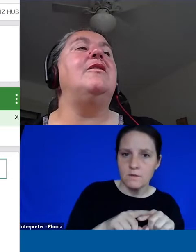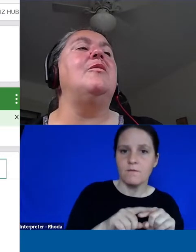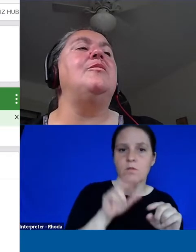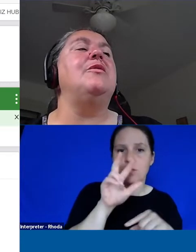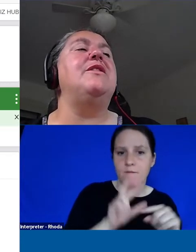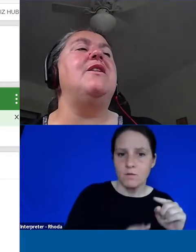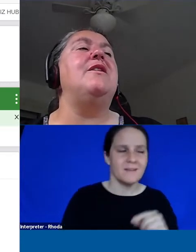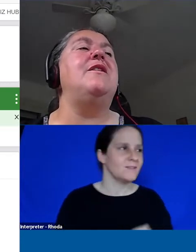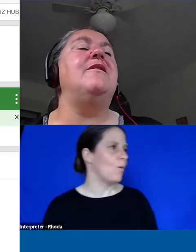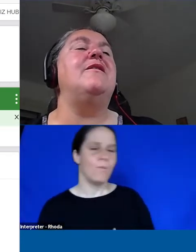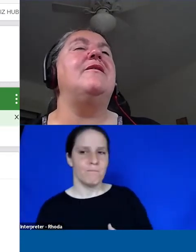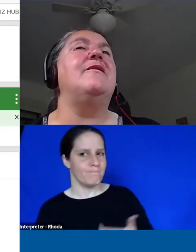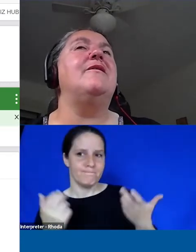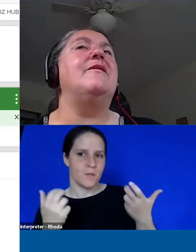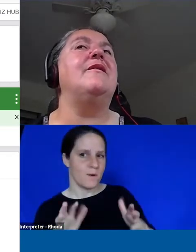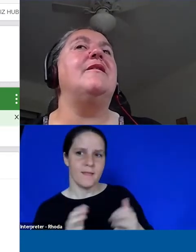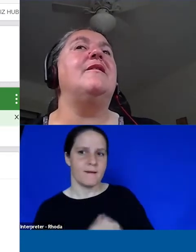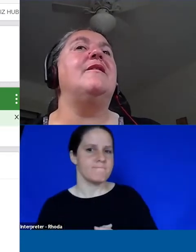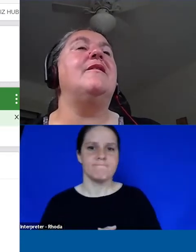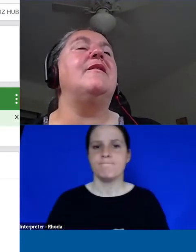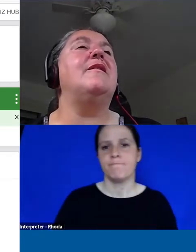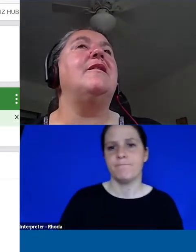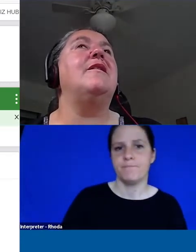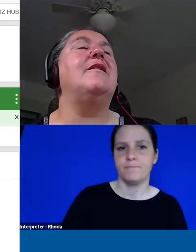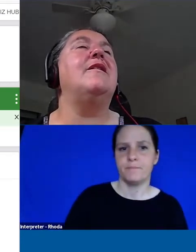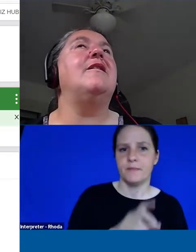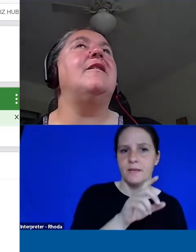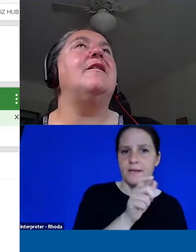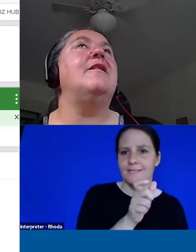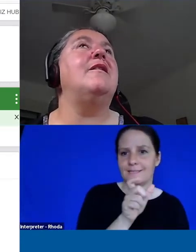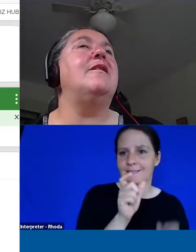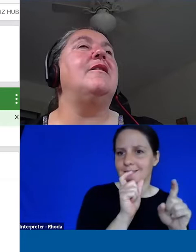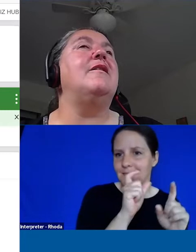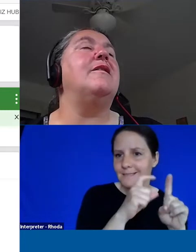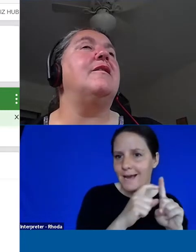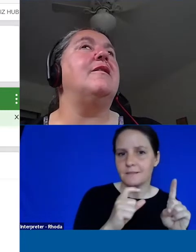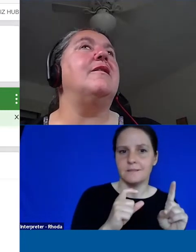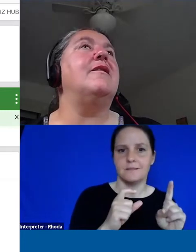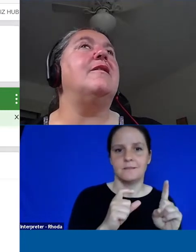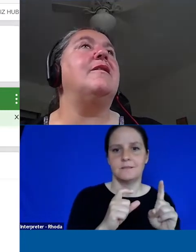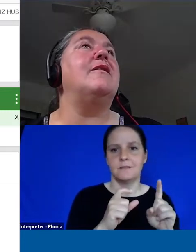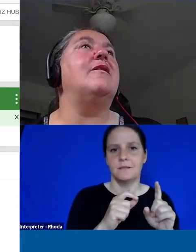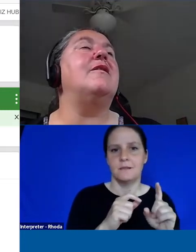Nope. Don't want that one. - Cumulative deaths-- External link, deaths special analysis link. Navigation landmark, tab control,